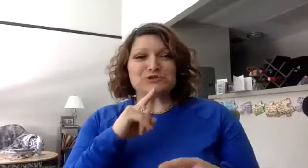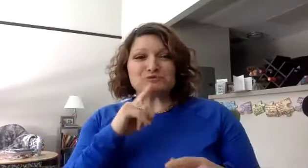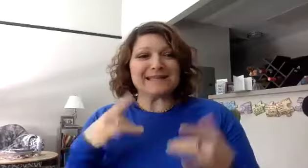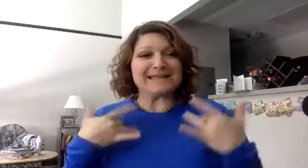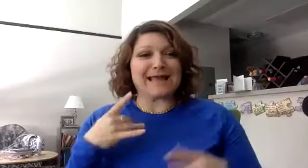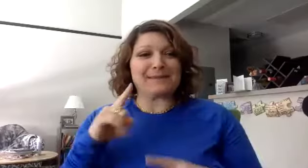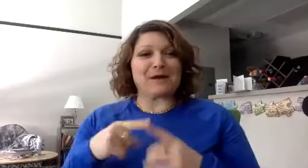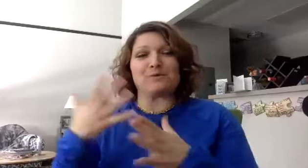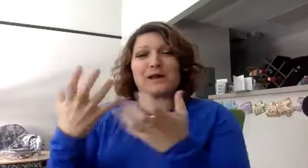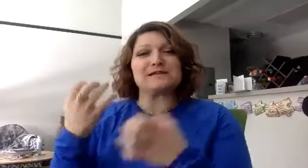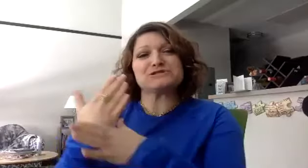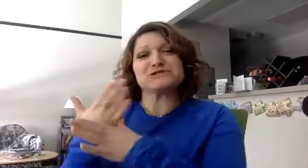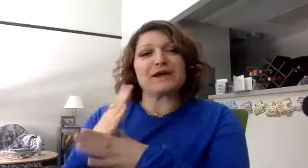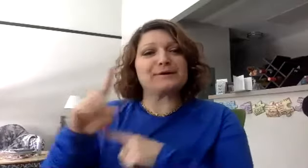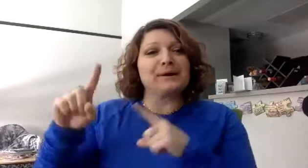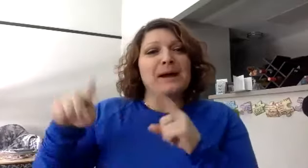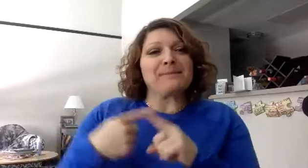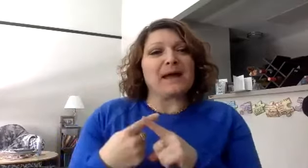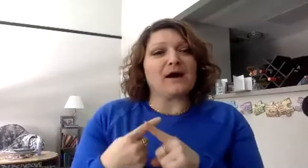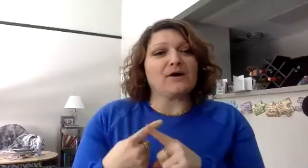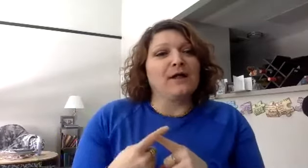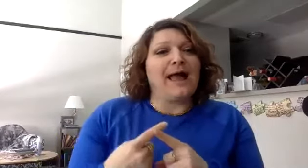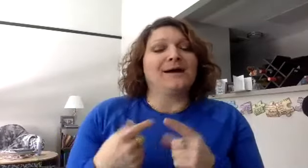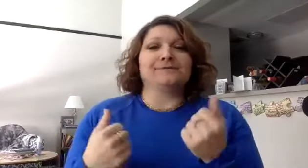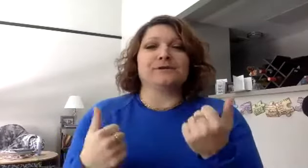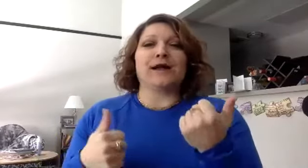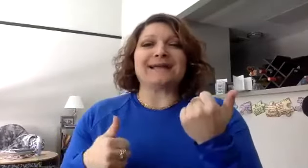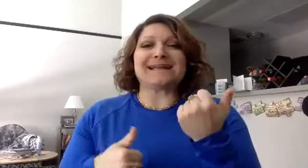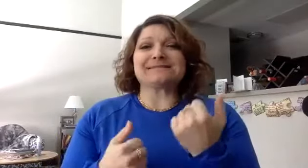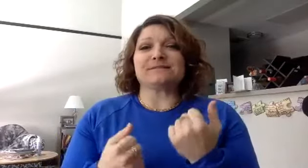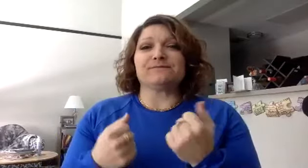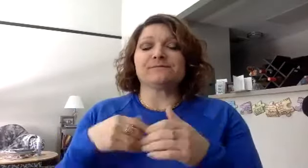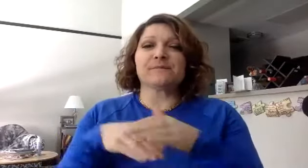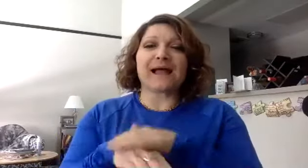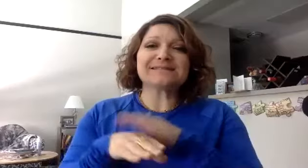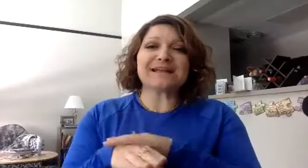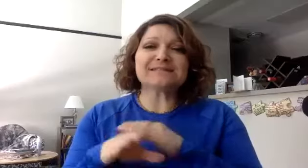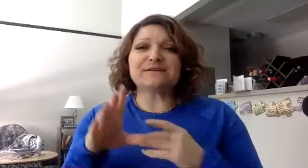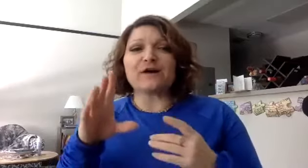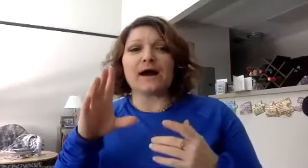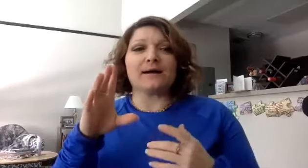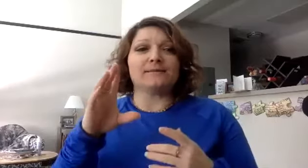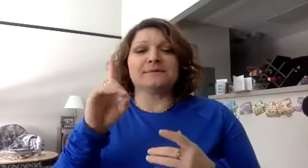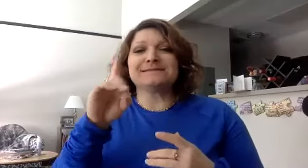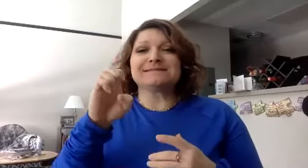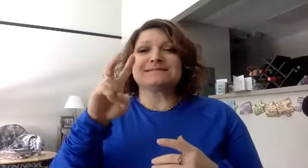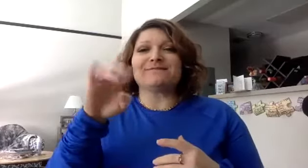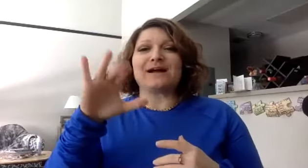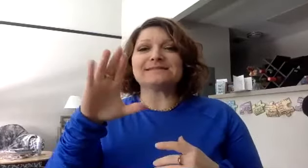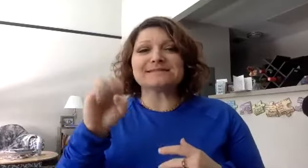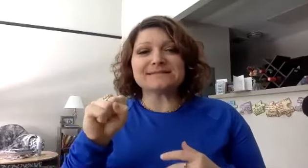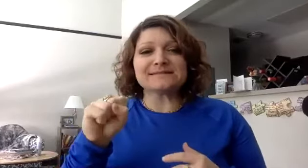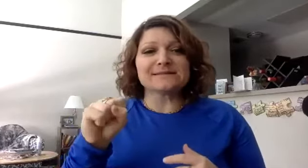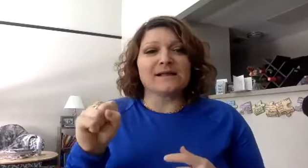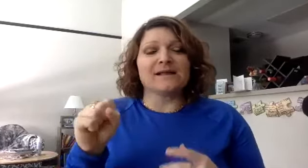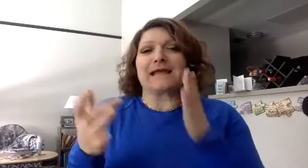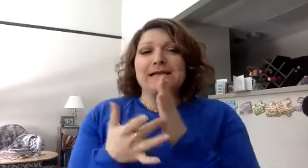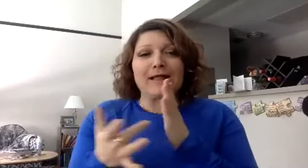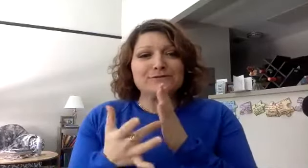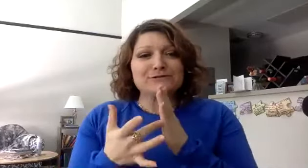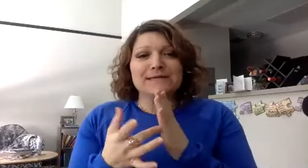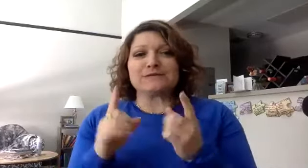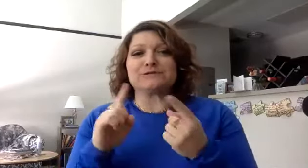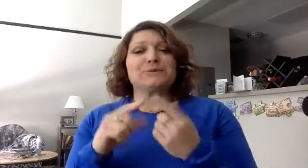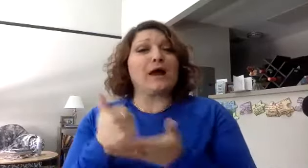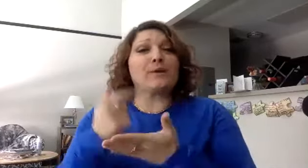really excited about i wanted to share about an effective assistive um devices technology to help